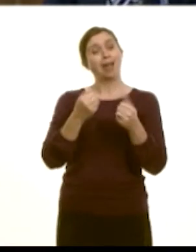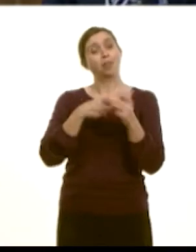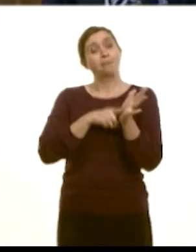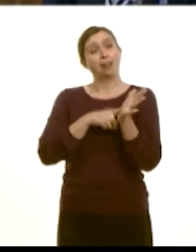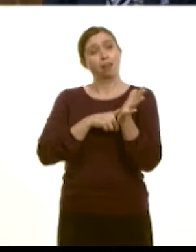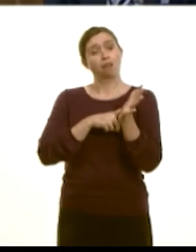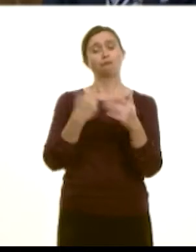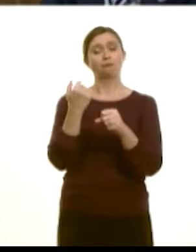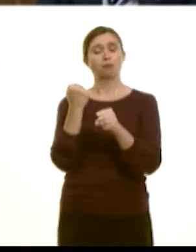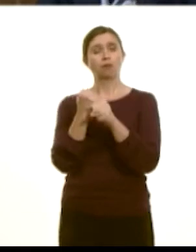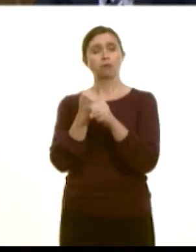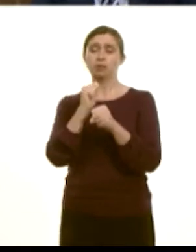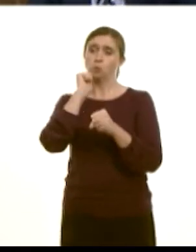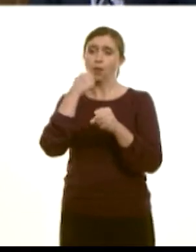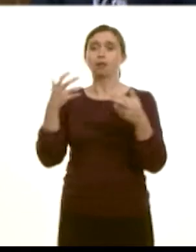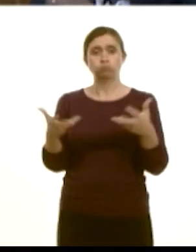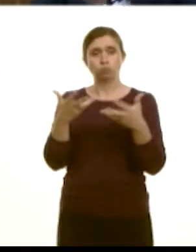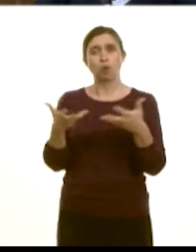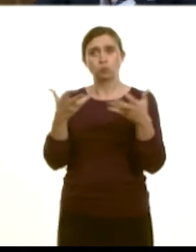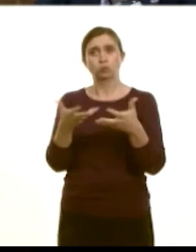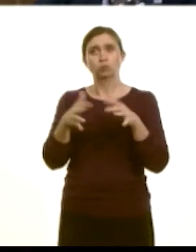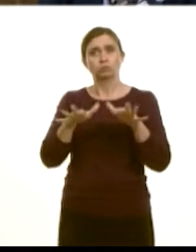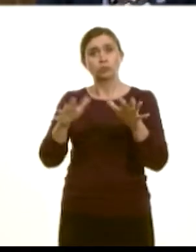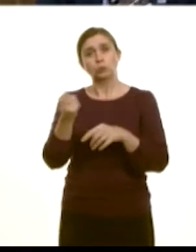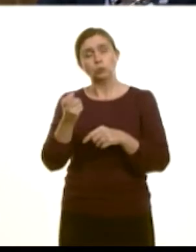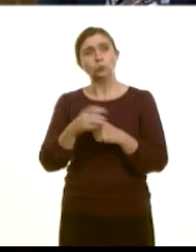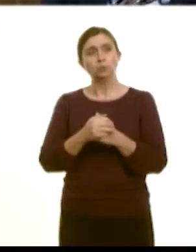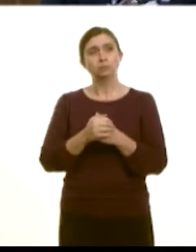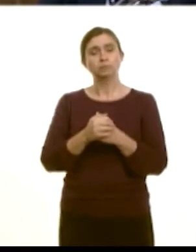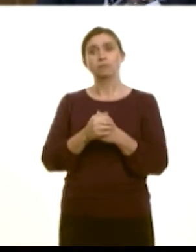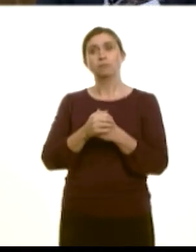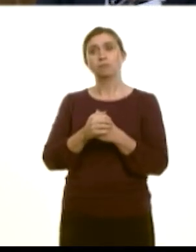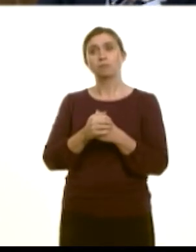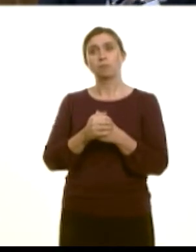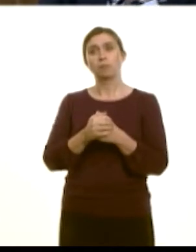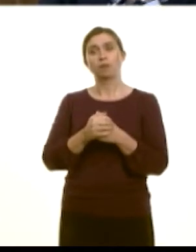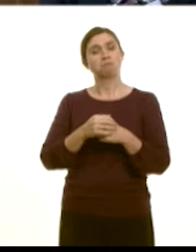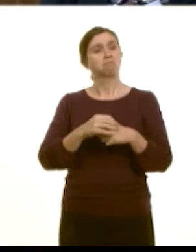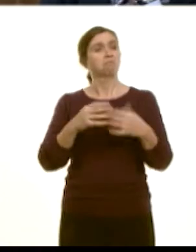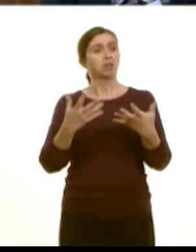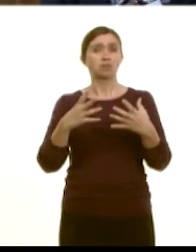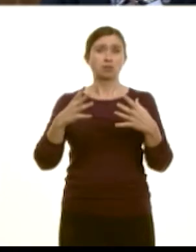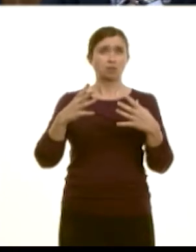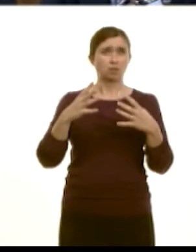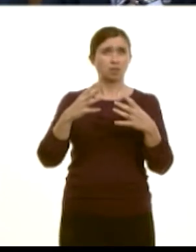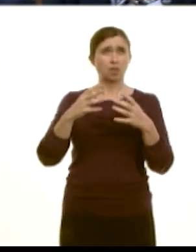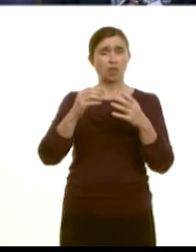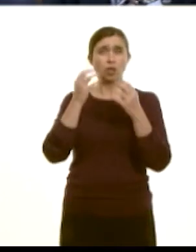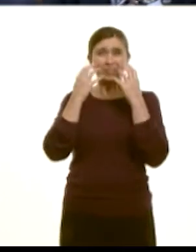seek to promote through this Assembly in due course. There is no evidence to suggest that the preparations for communicable diseases, and she mentioned